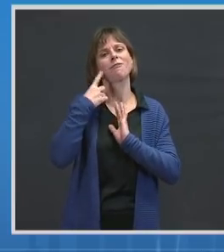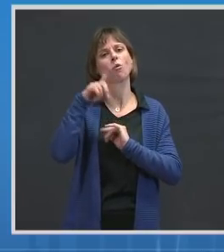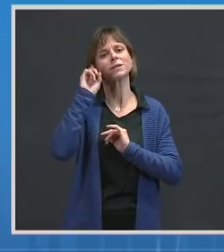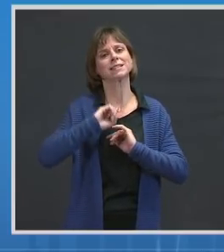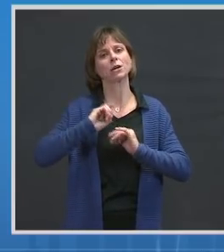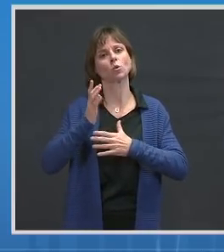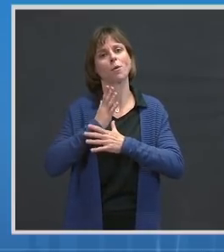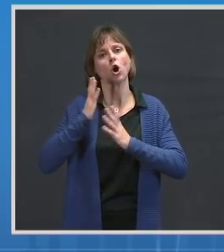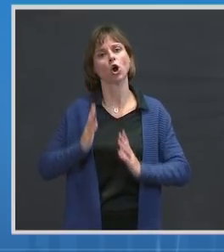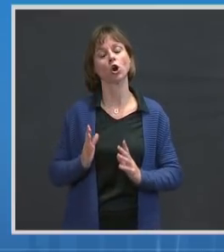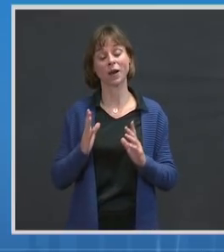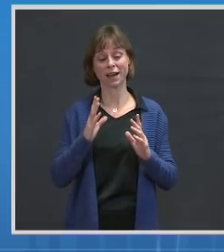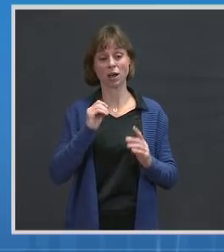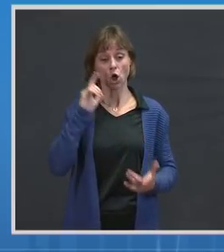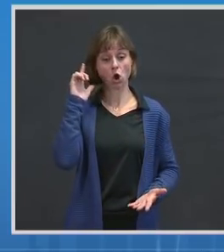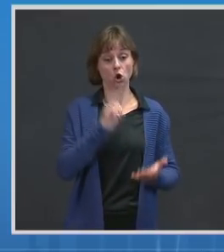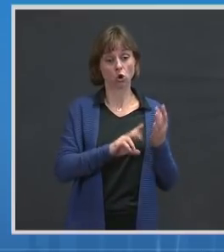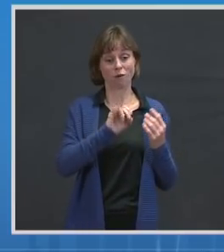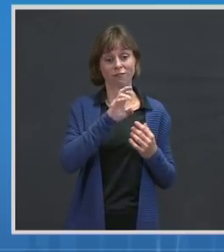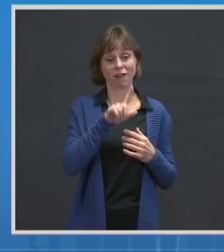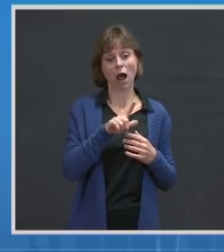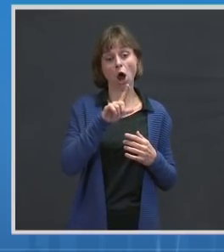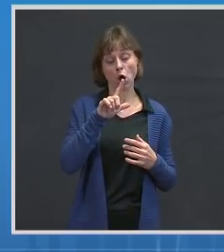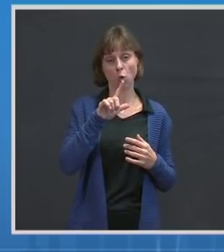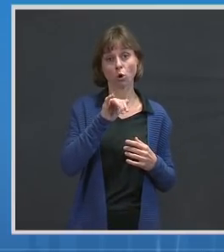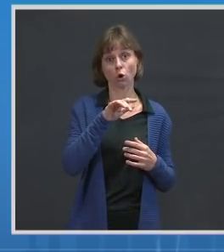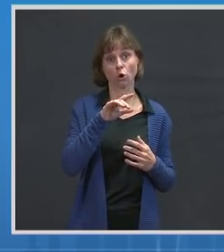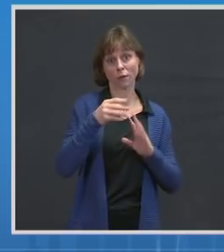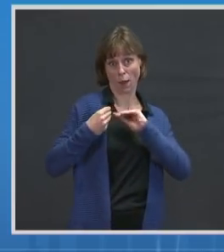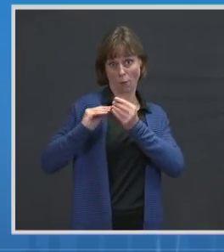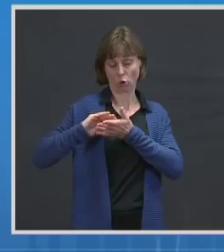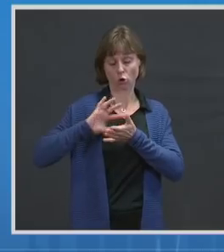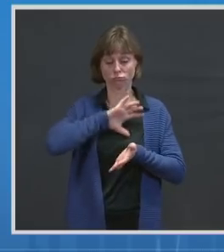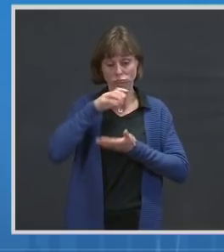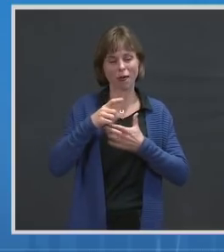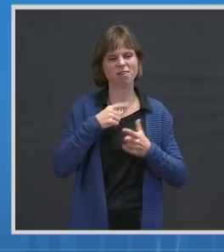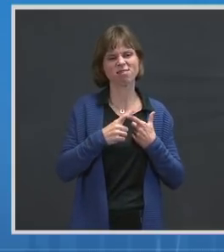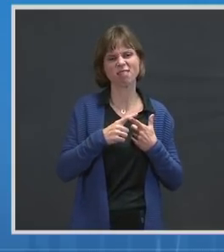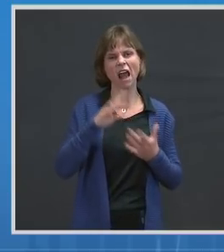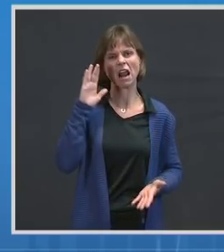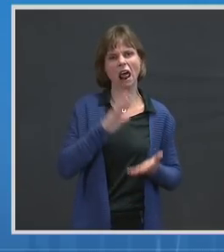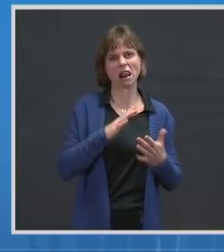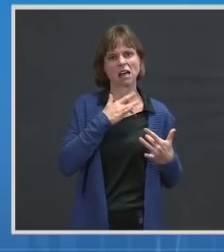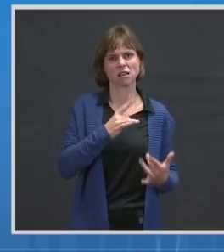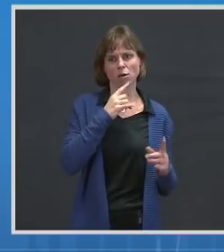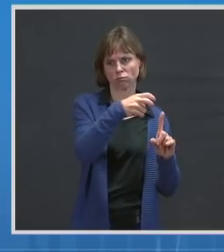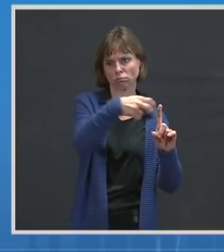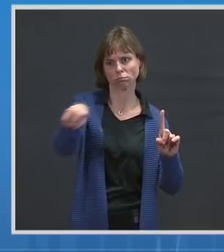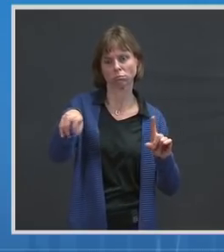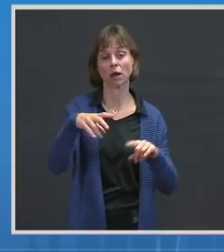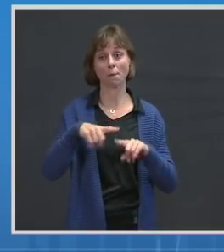the less likelihood of transmissibility. The higher the viral load, the higher the likelihood of transmissibility.